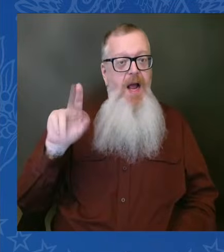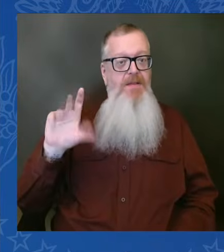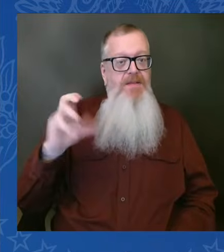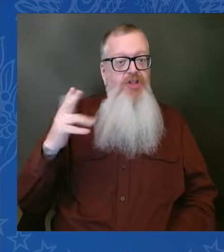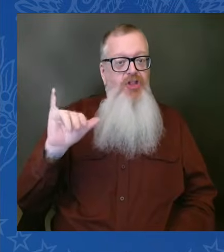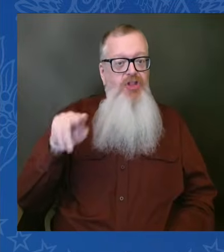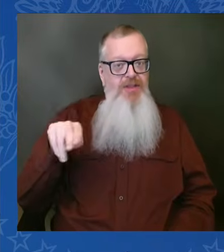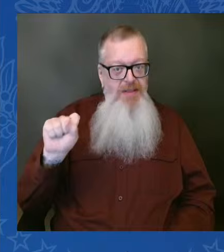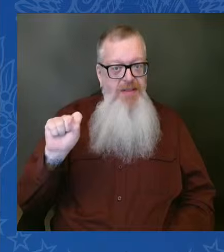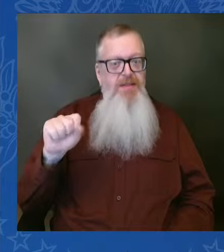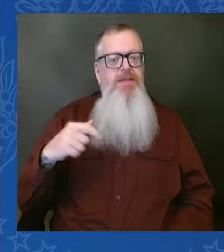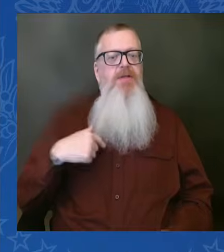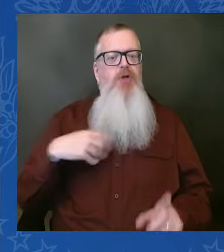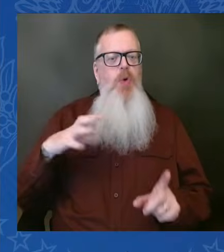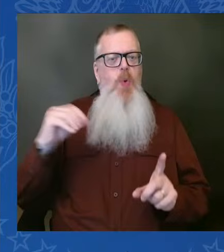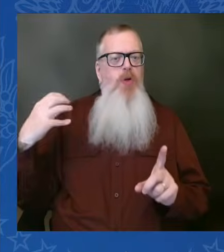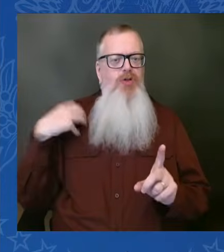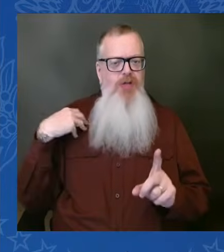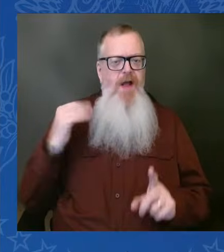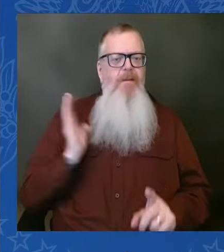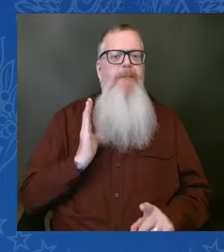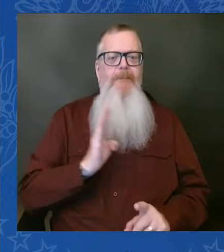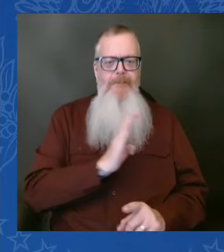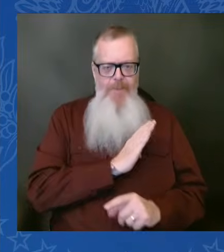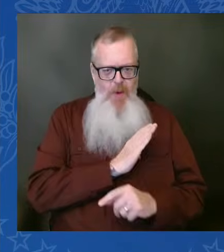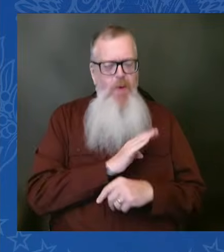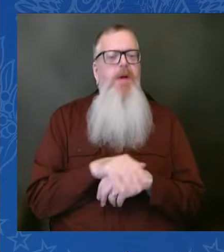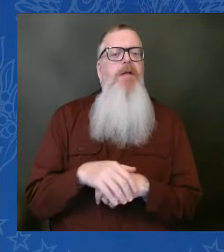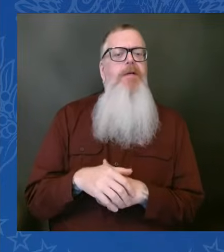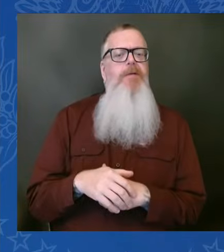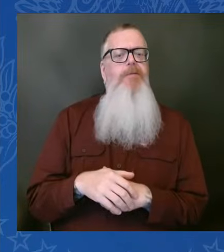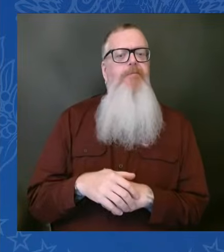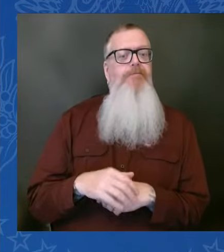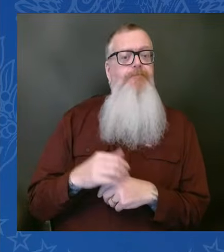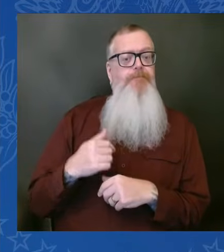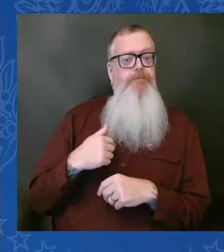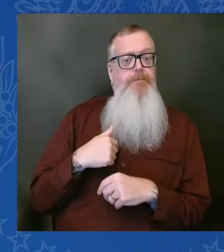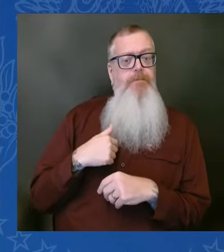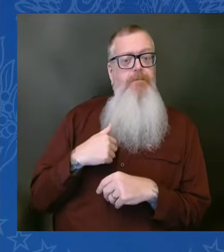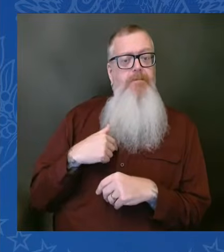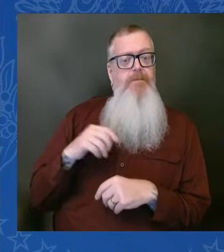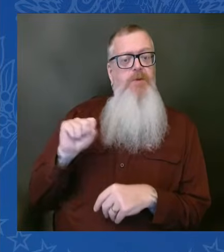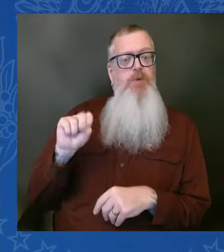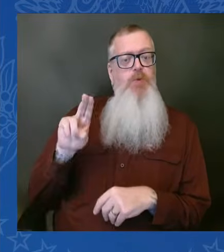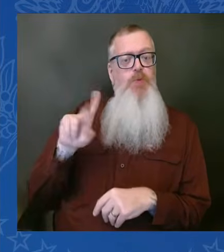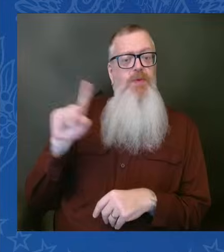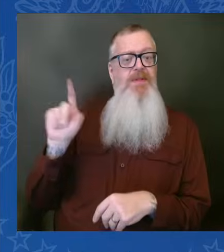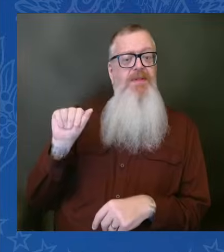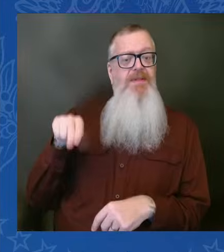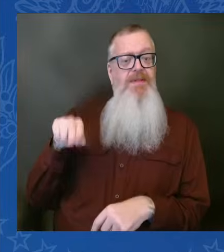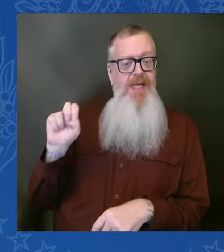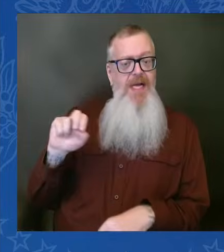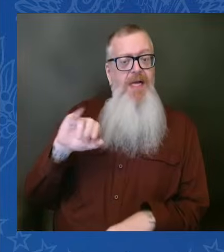And on behalf of my co-chair, Suzanne Nora Johnson, who can't be with us today, it's my pleasure to welcome you to Brookings,